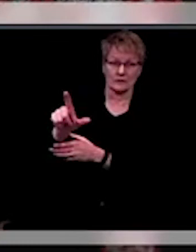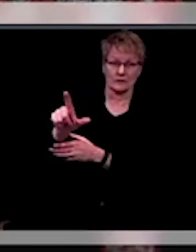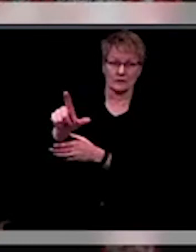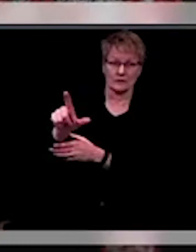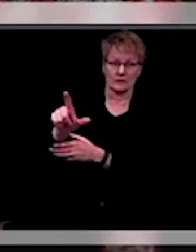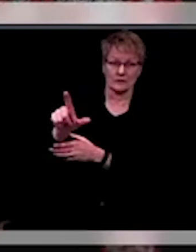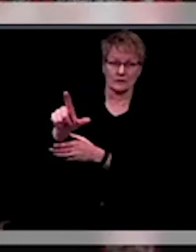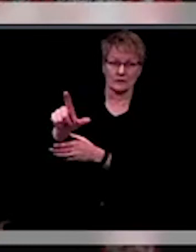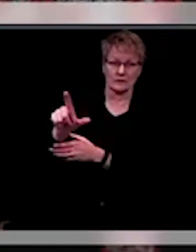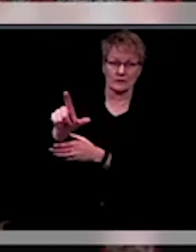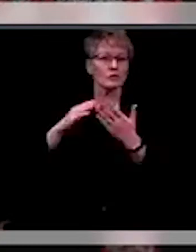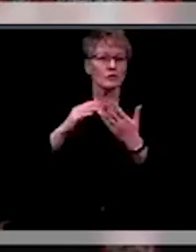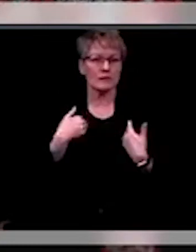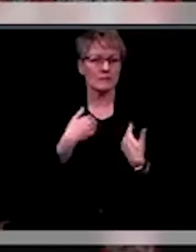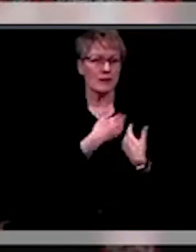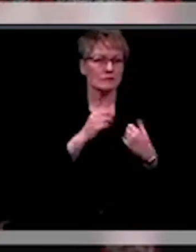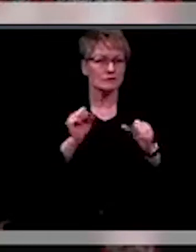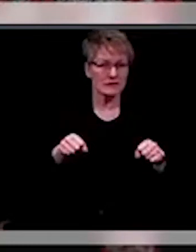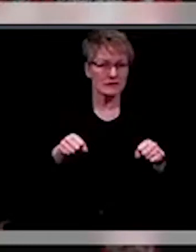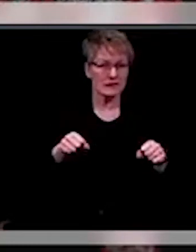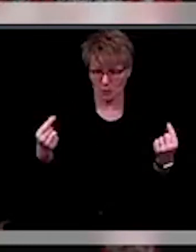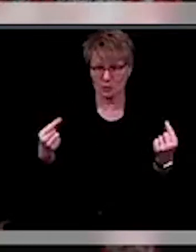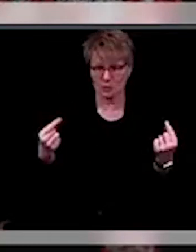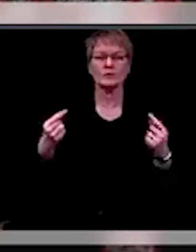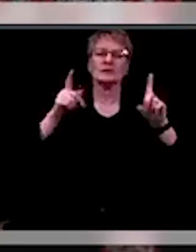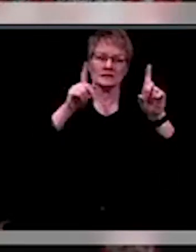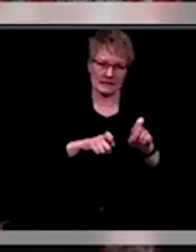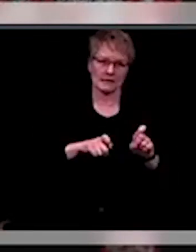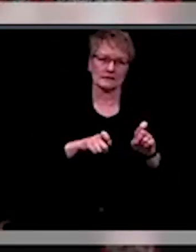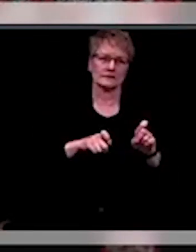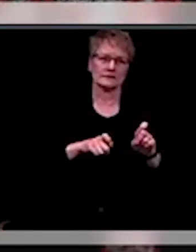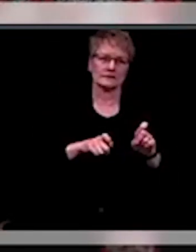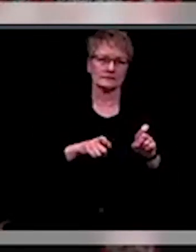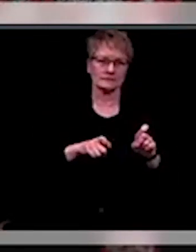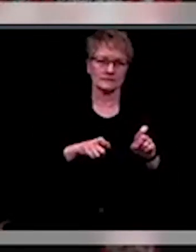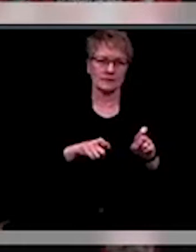the main one being at Shasta College. There's also one in Red Bluff. We're hoping to be